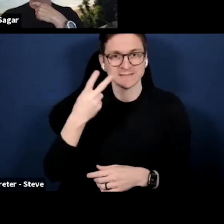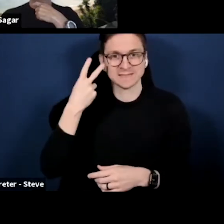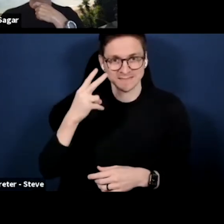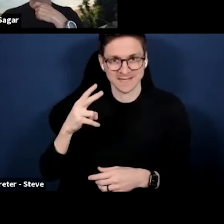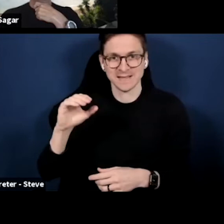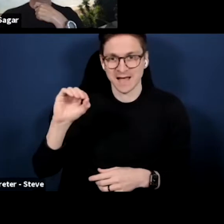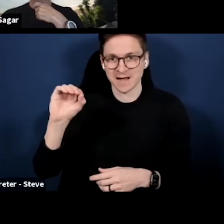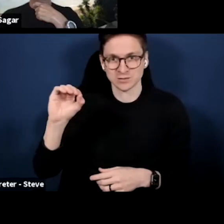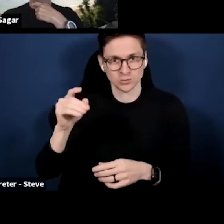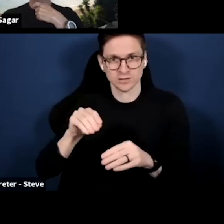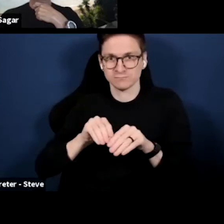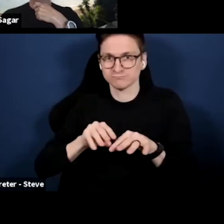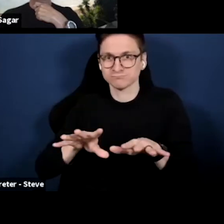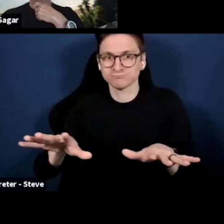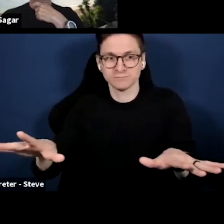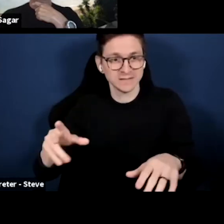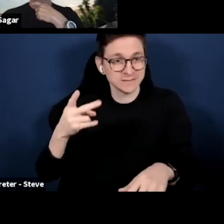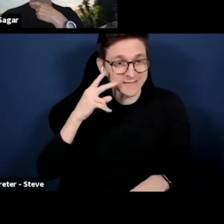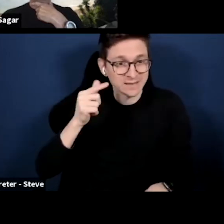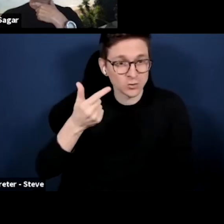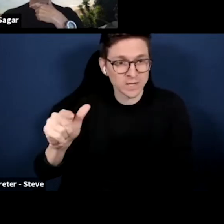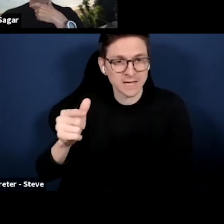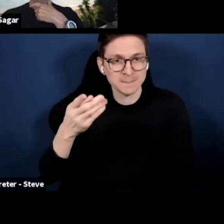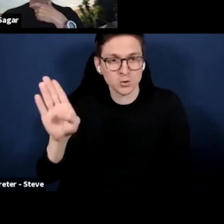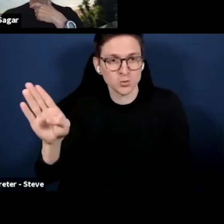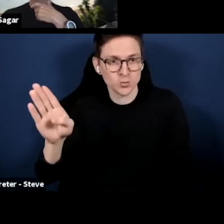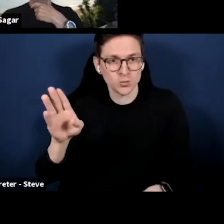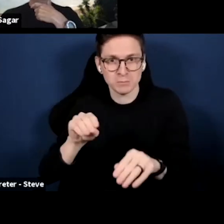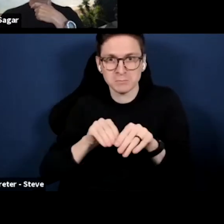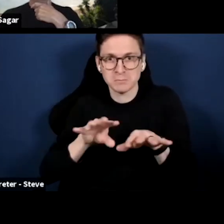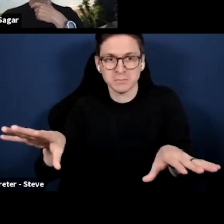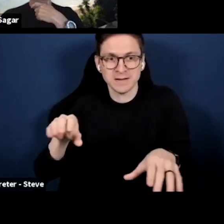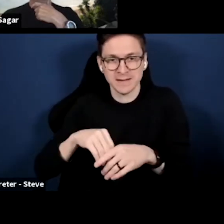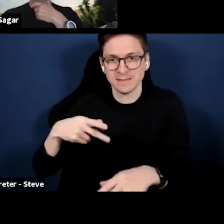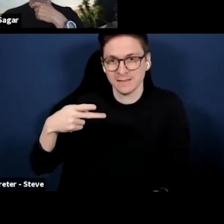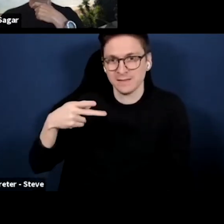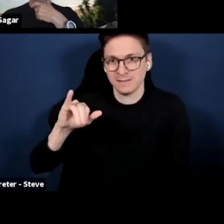here it's the greeny blue bits secreted by her pituitary gland the simple act of